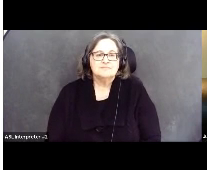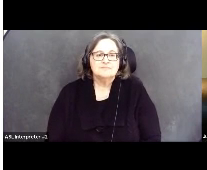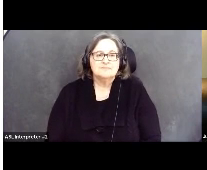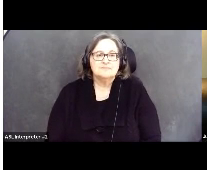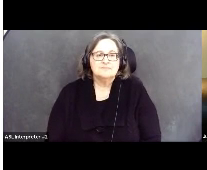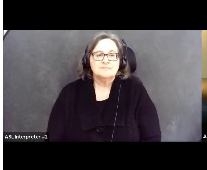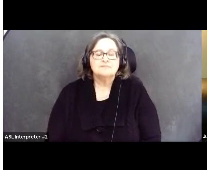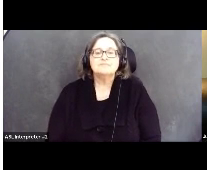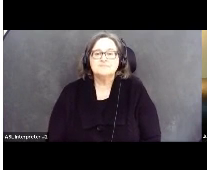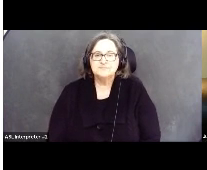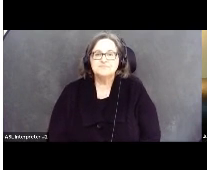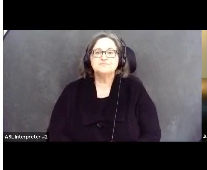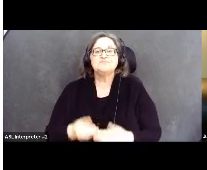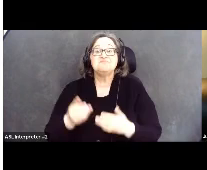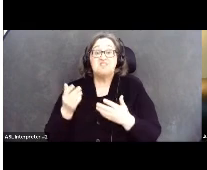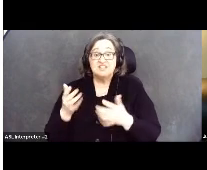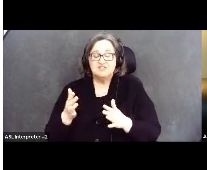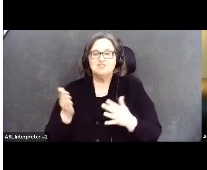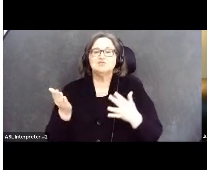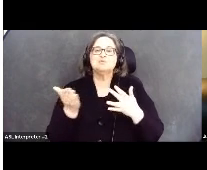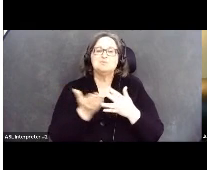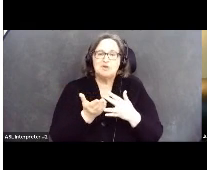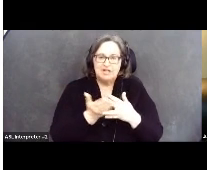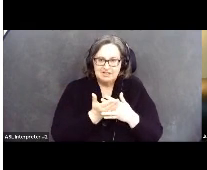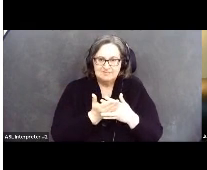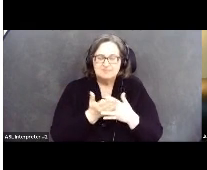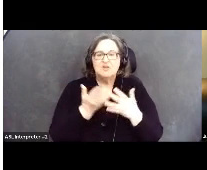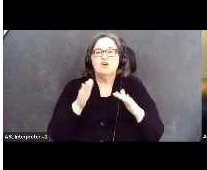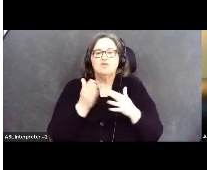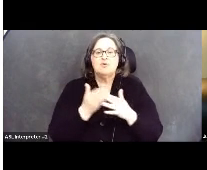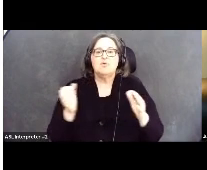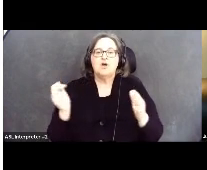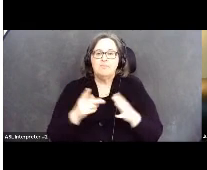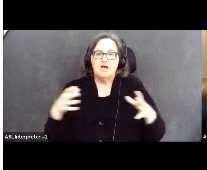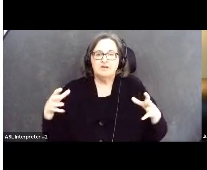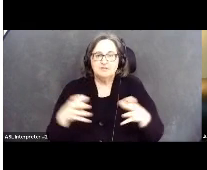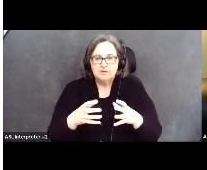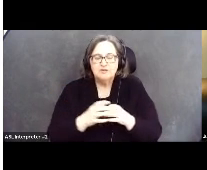After that, we will have a break, and following the break, we'll come back together for some